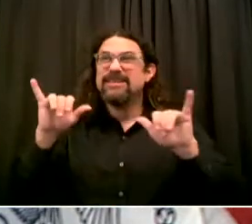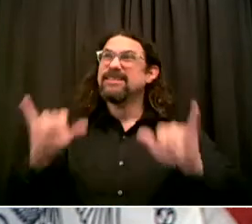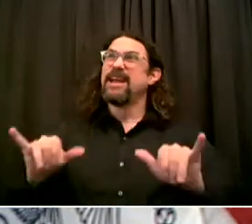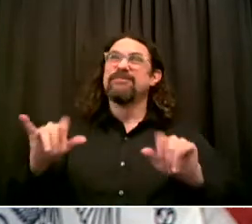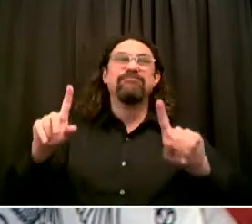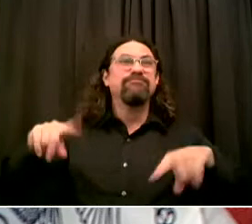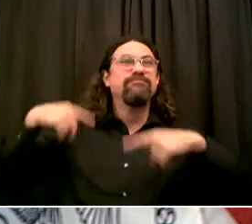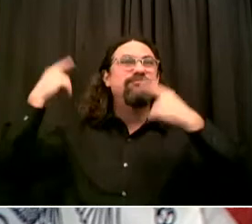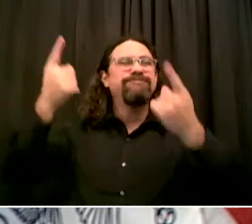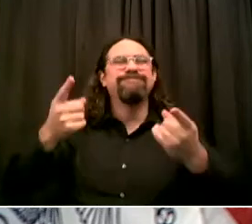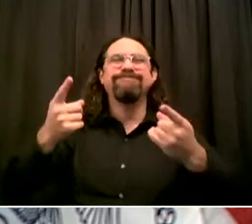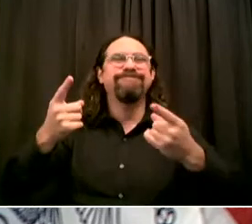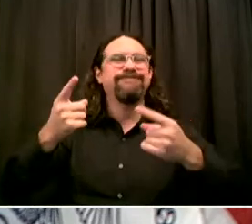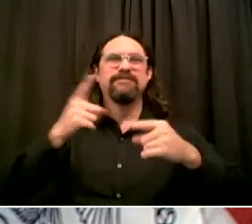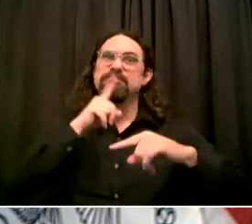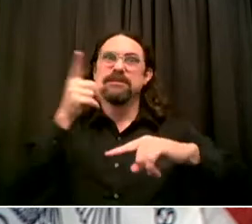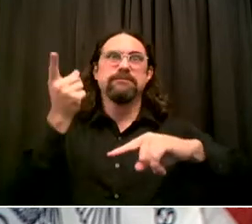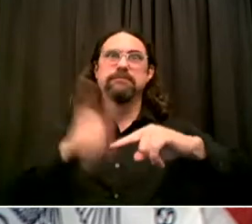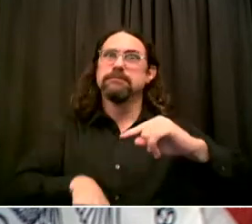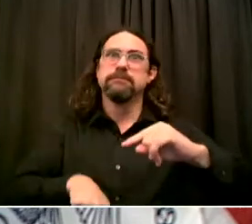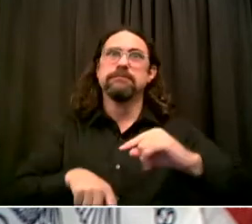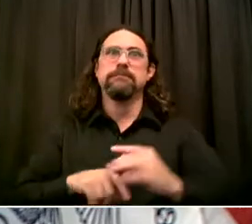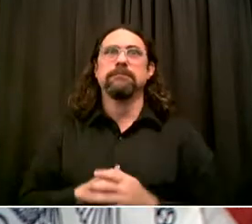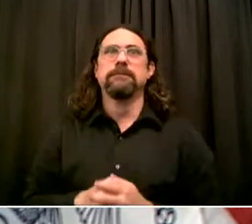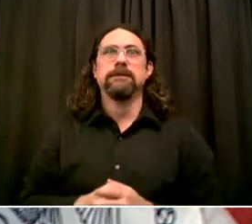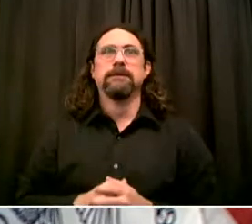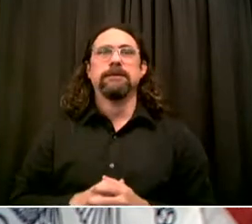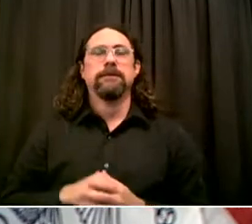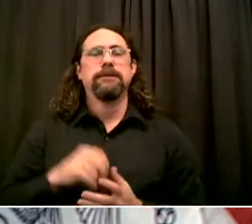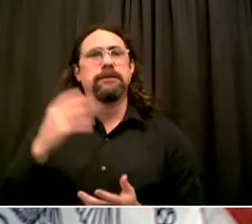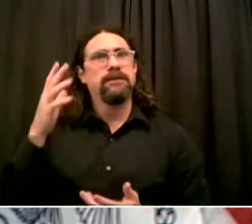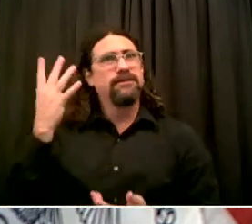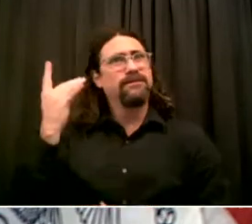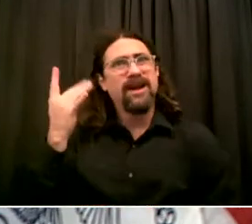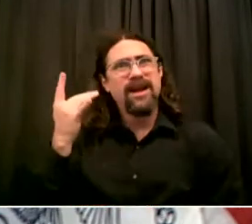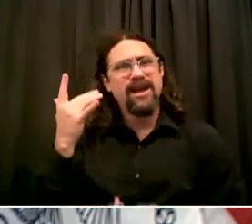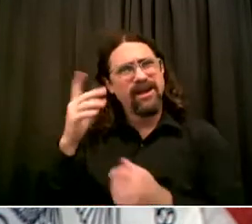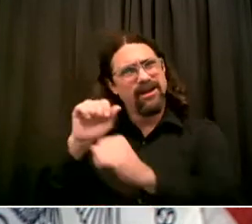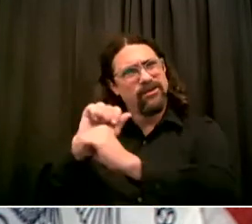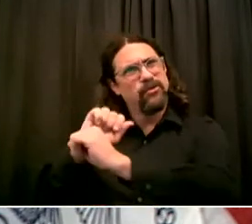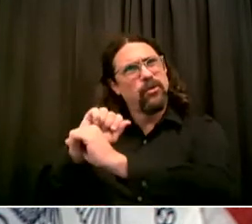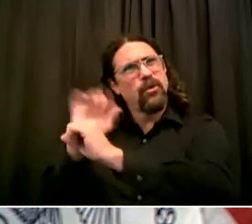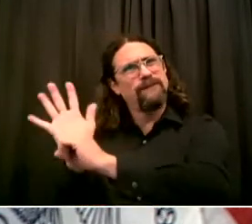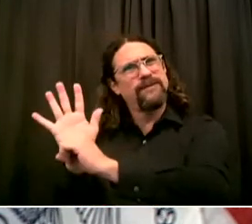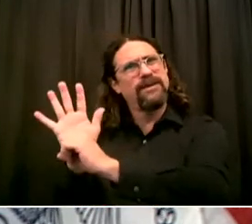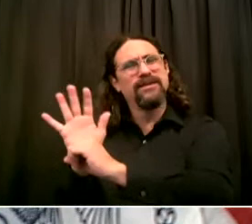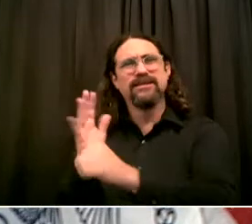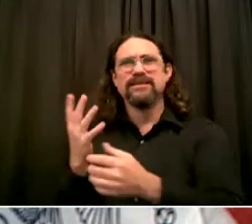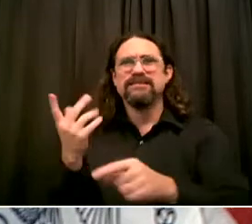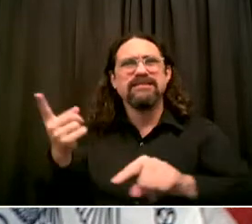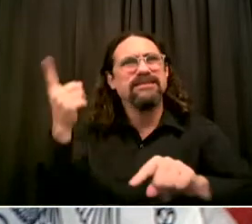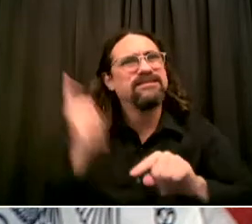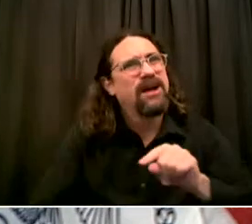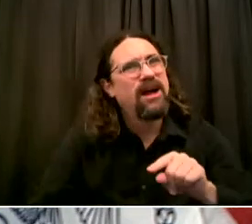SEE THE LEVEL OF INFECTION RISING ALL OVER COUNTRY, ALL L OVER THE WORLD. WE HAVE A REAL THREAAOT FF A SECOND WAVE HERE IN NEW YORK CICIYT. . AWVEVEBE EN